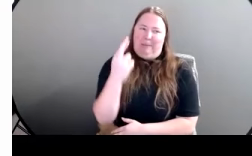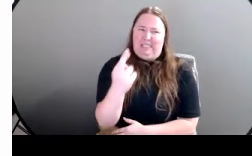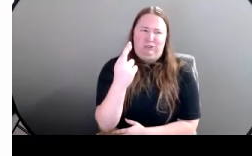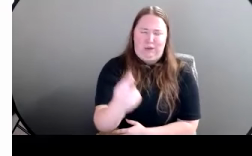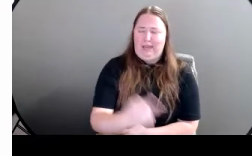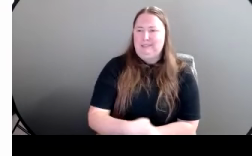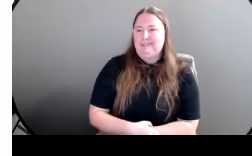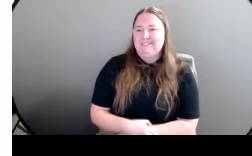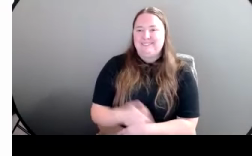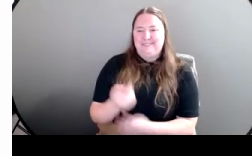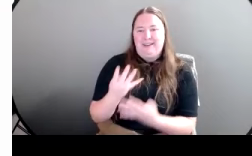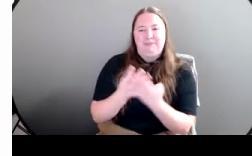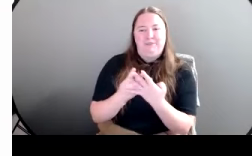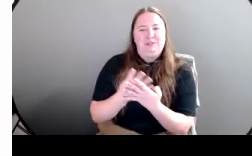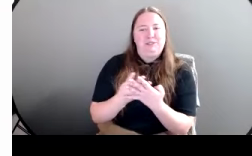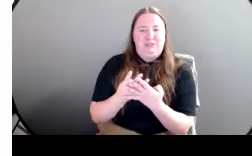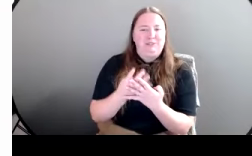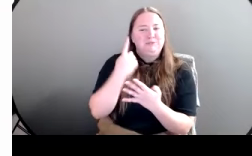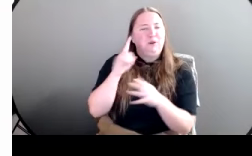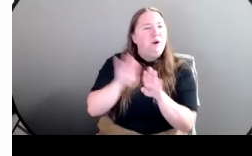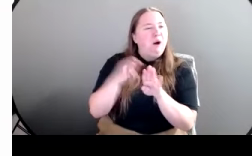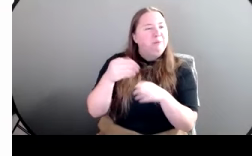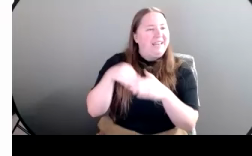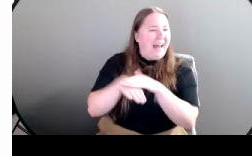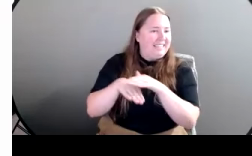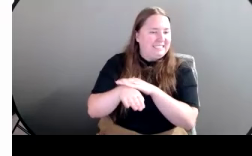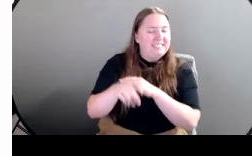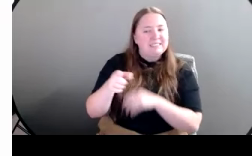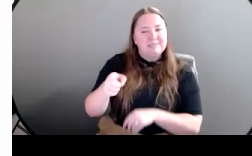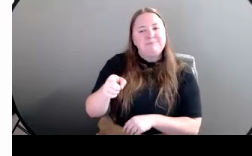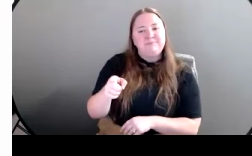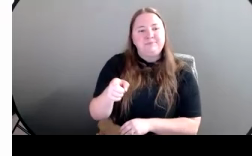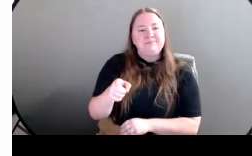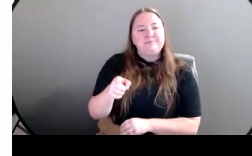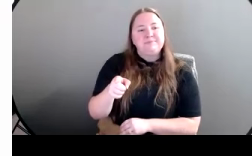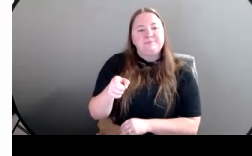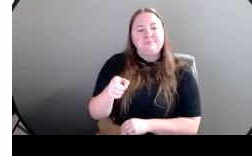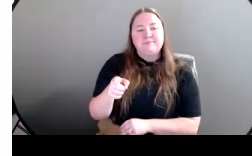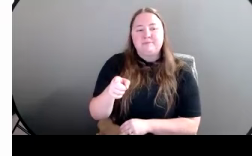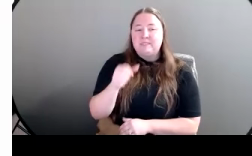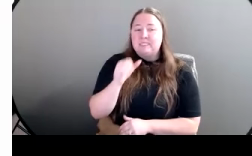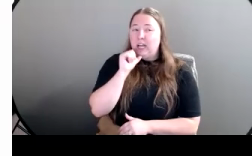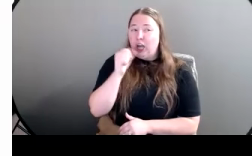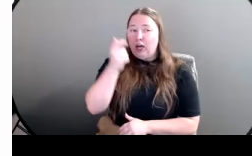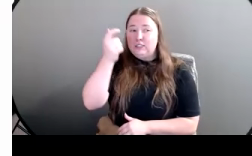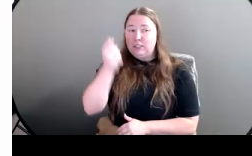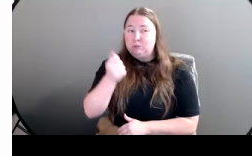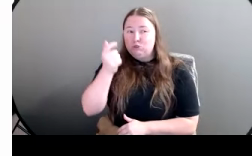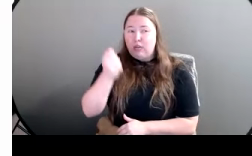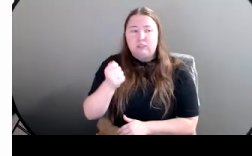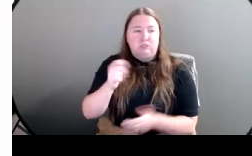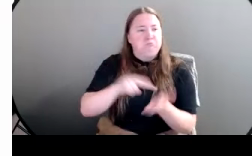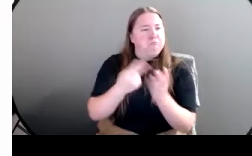We do have a filter that is for open access. And that is not subscription. That is just freely available to students.